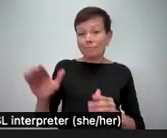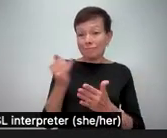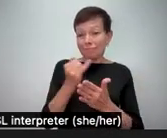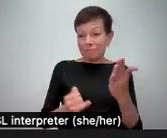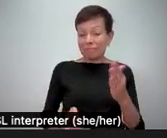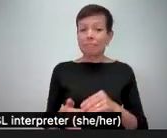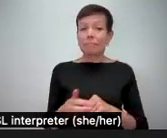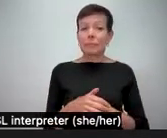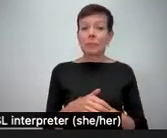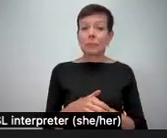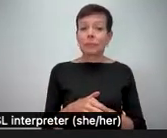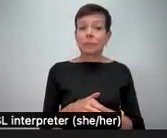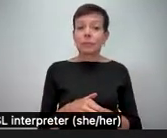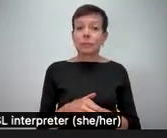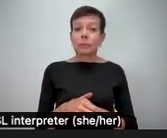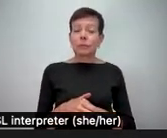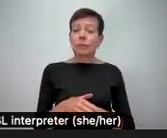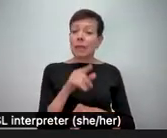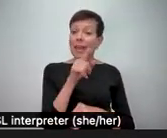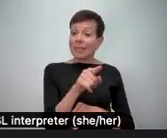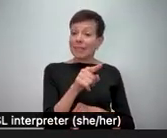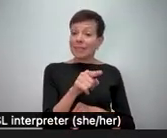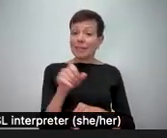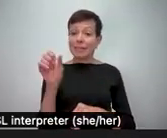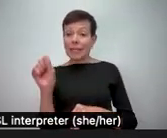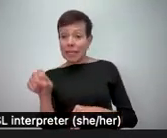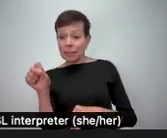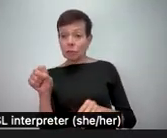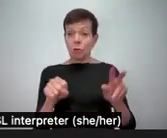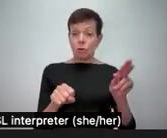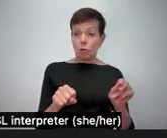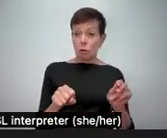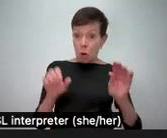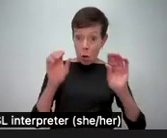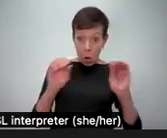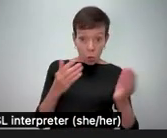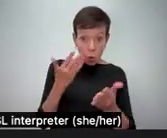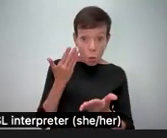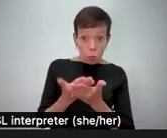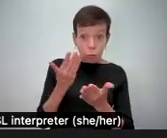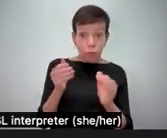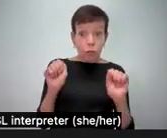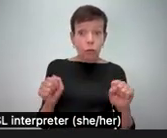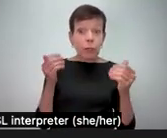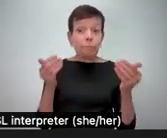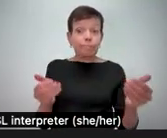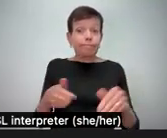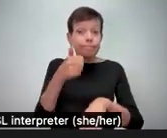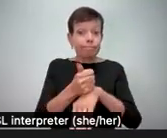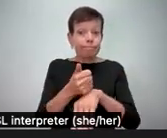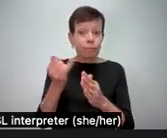a yes or no score. So if you don't have that proof of site, you will not be eligible for this grant.